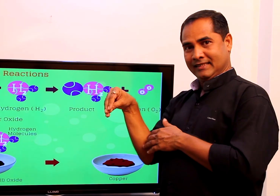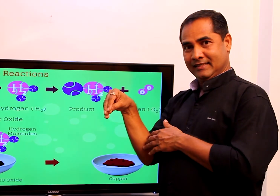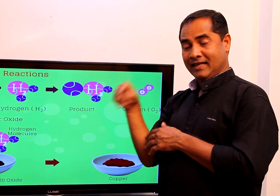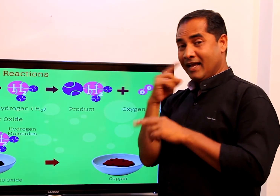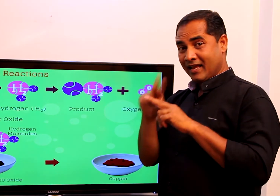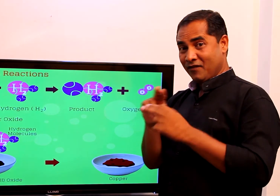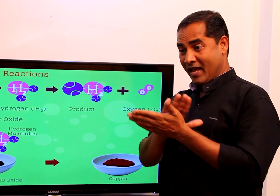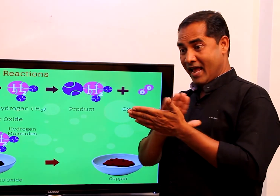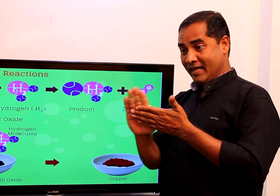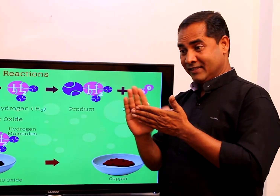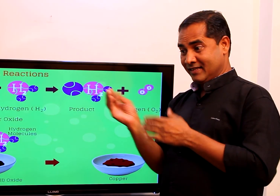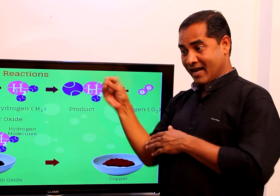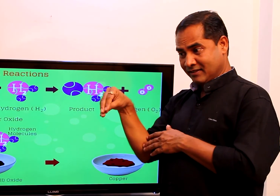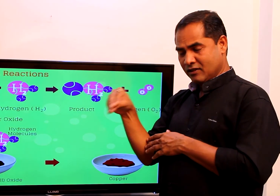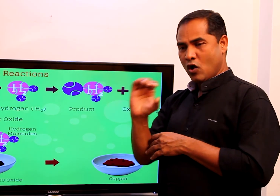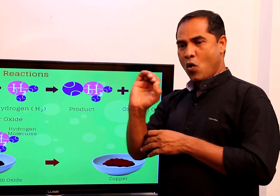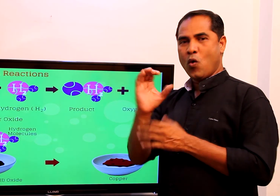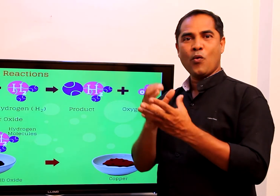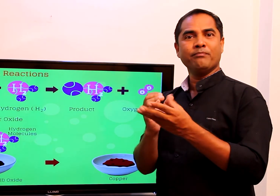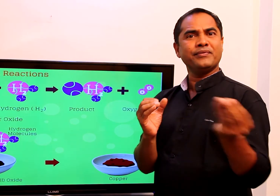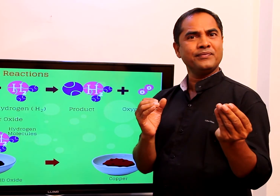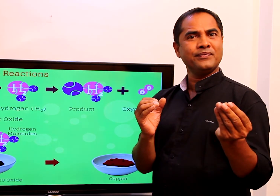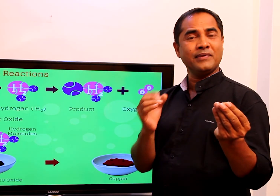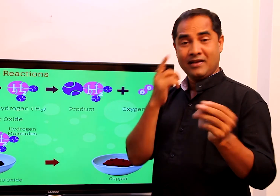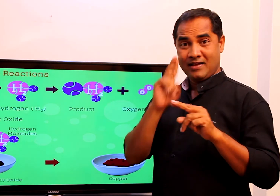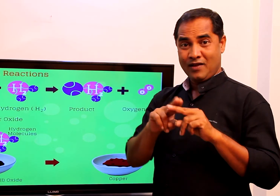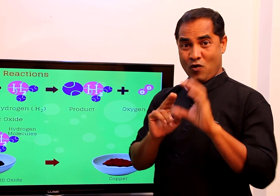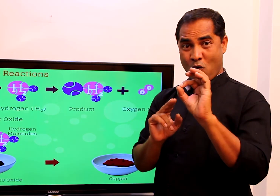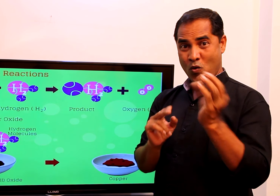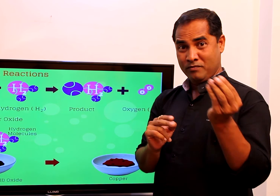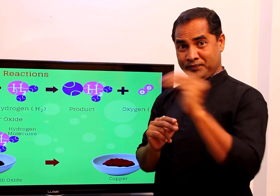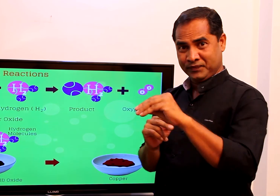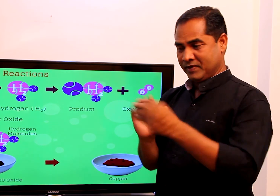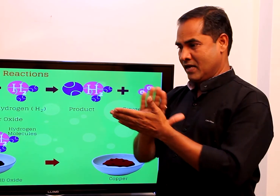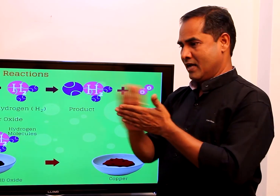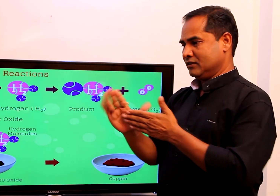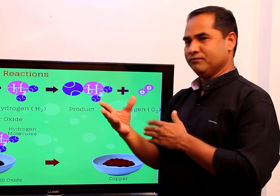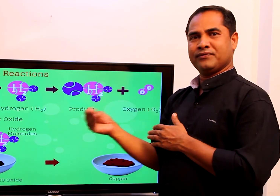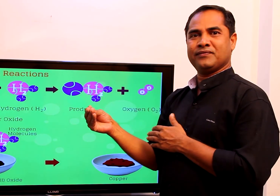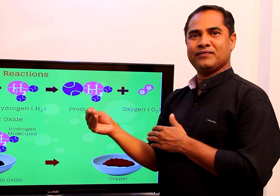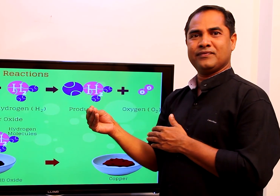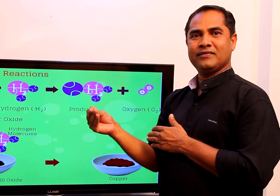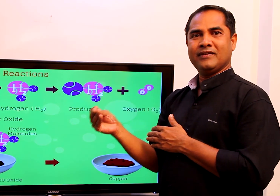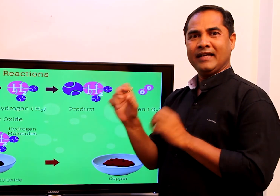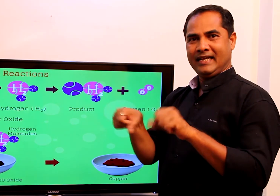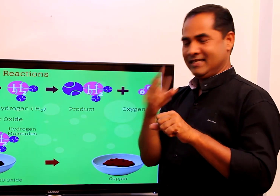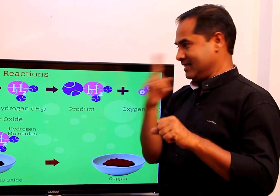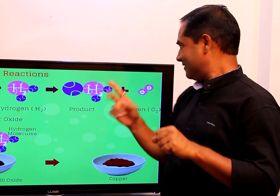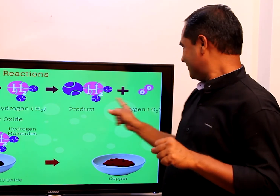So, in oxidation reaction, oxygen is added and in reduction reaction oxygen is removed.